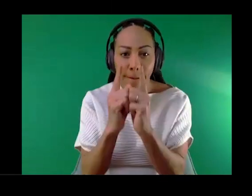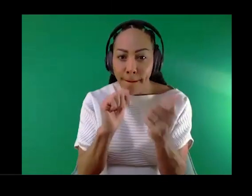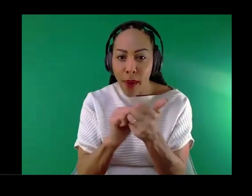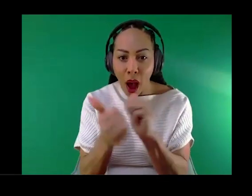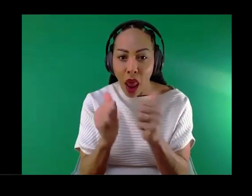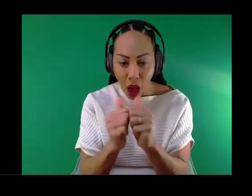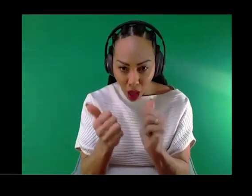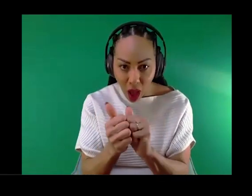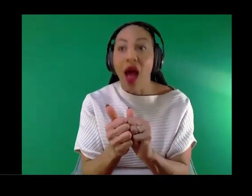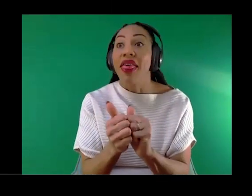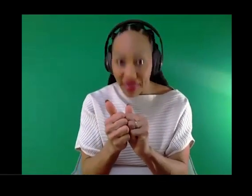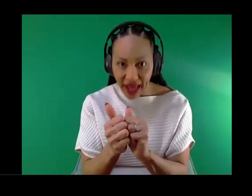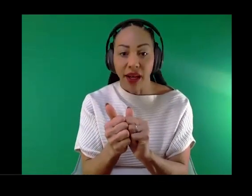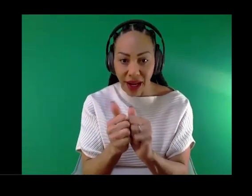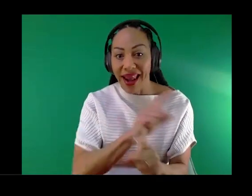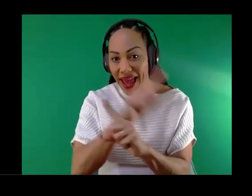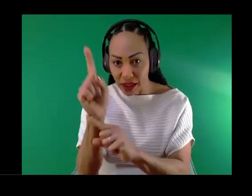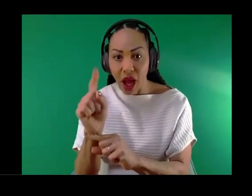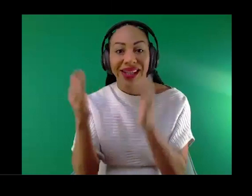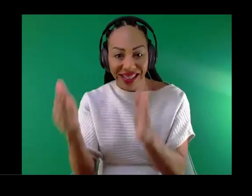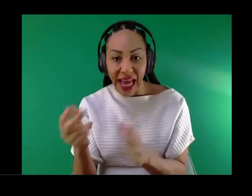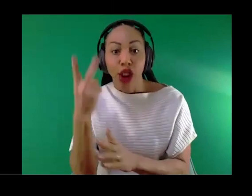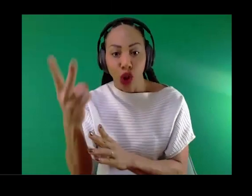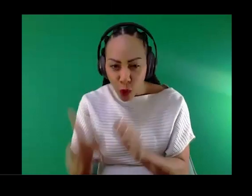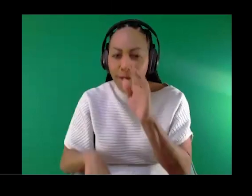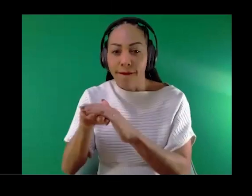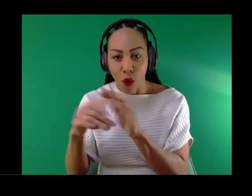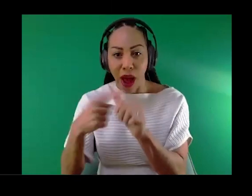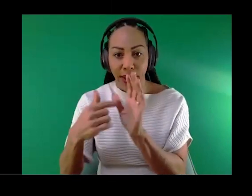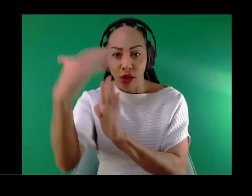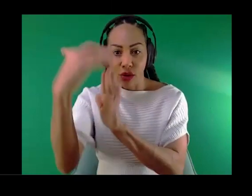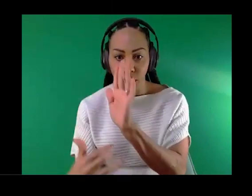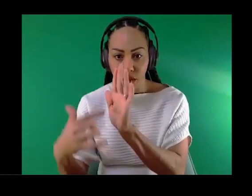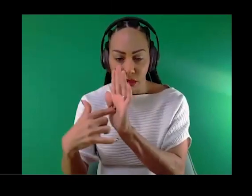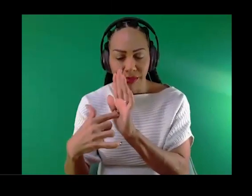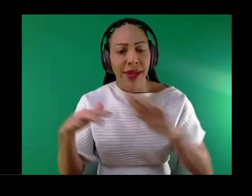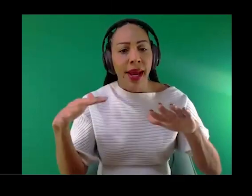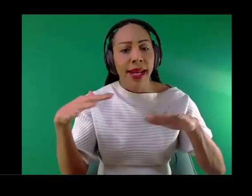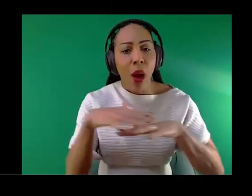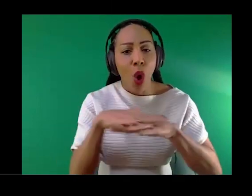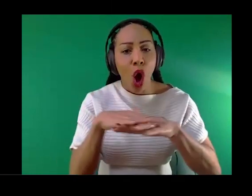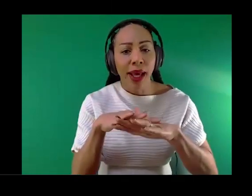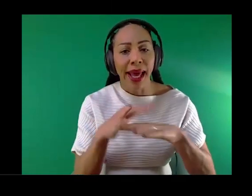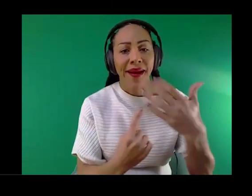stage two we'll be outlining the details of that session and the timing on the 27th of March once